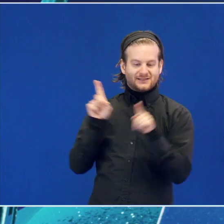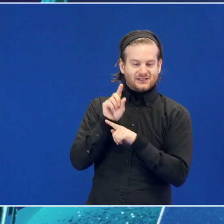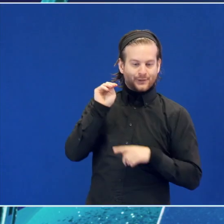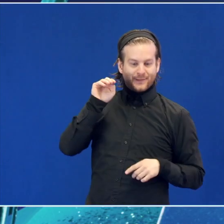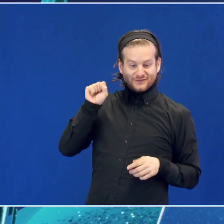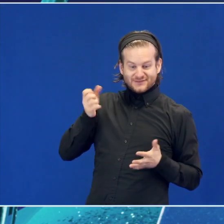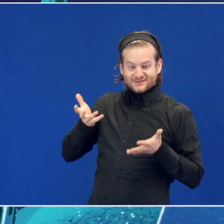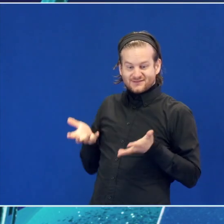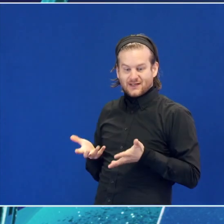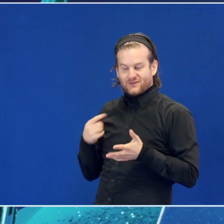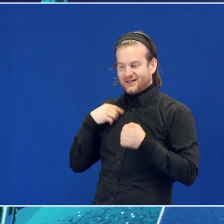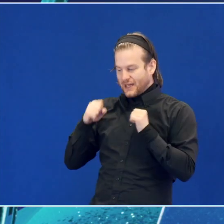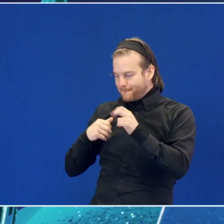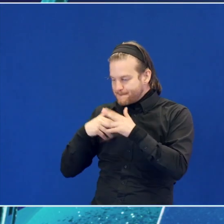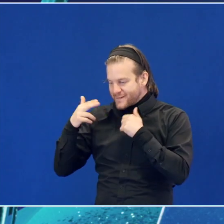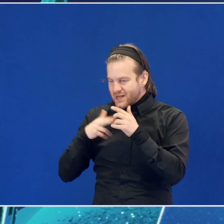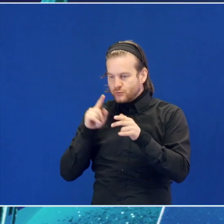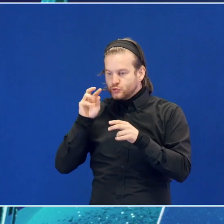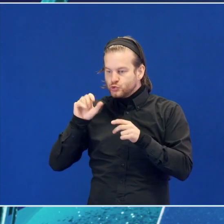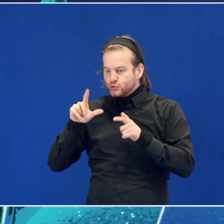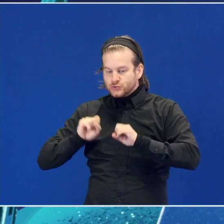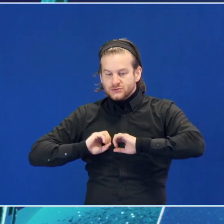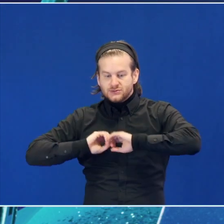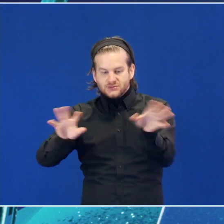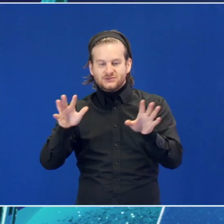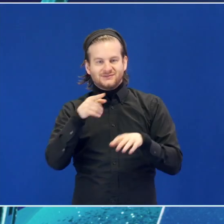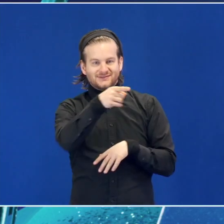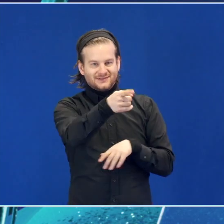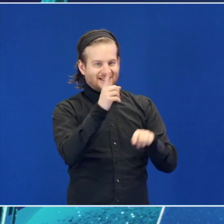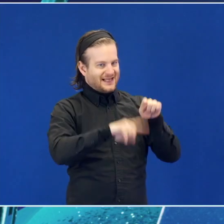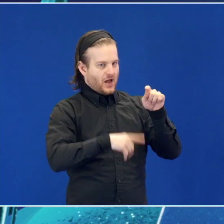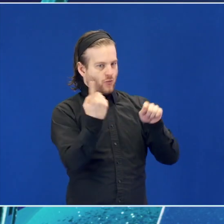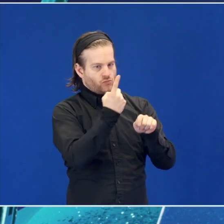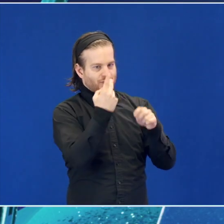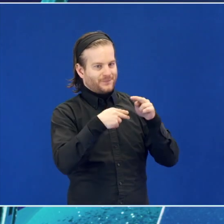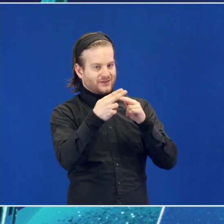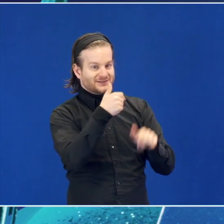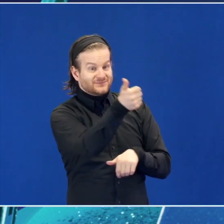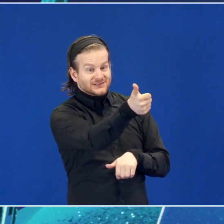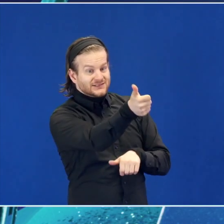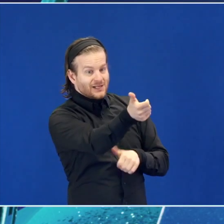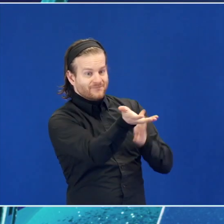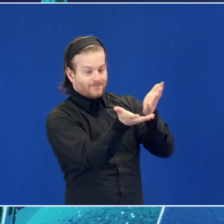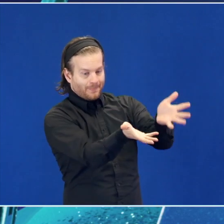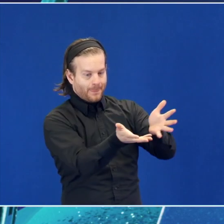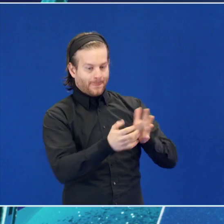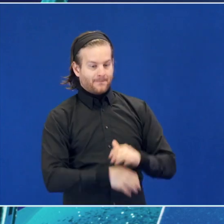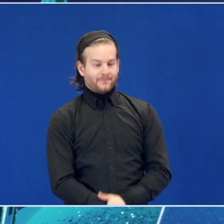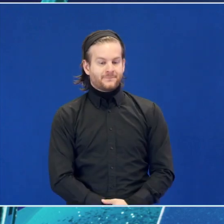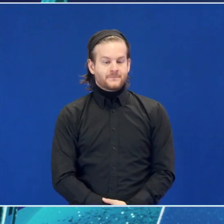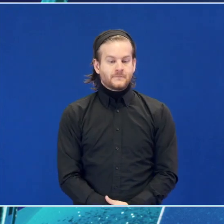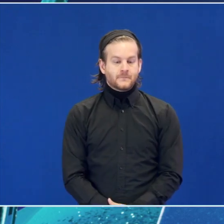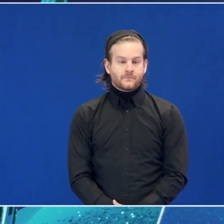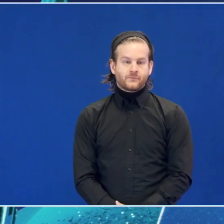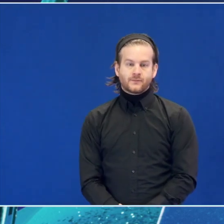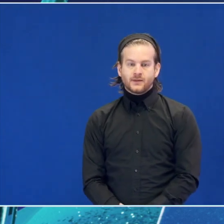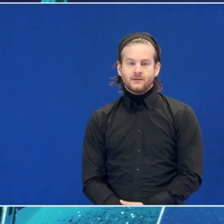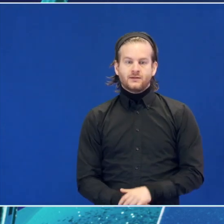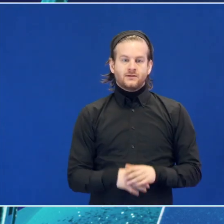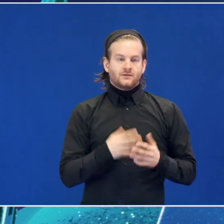And if you're an average sort of enterprise out there, do you want to be in the business of building accessibility tooling for yourself? Yeah.